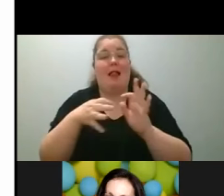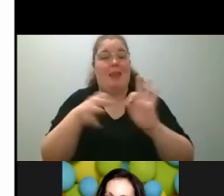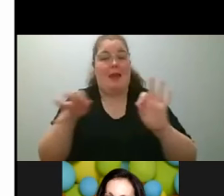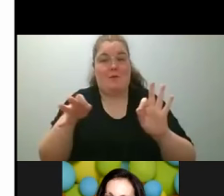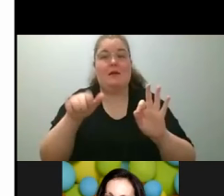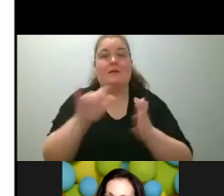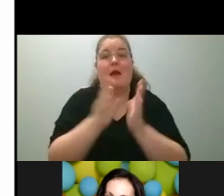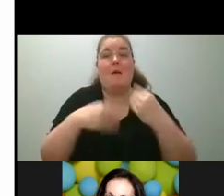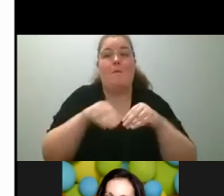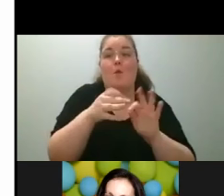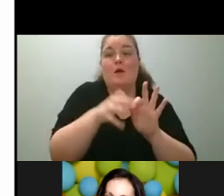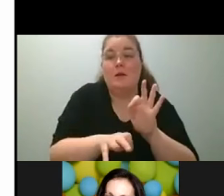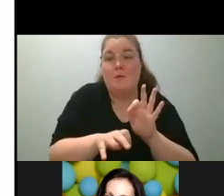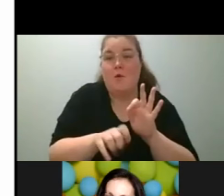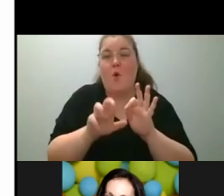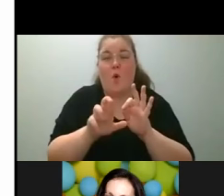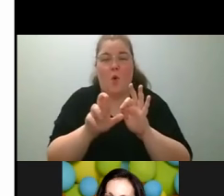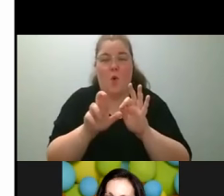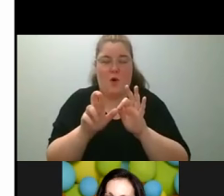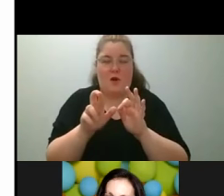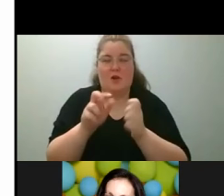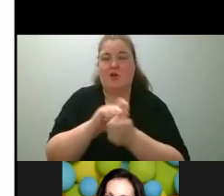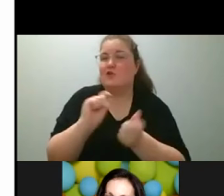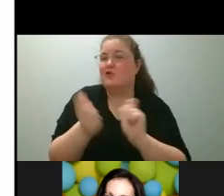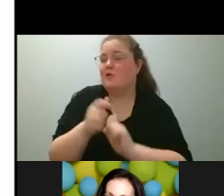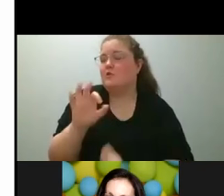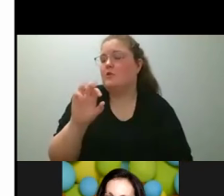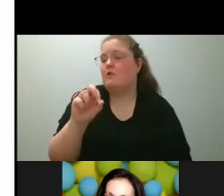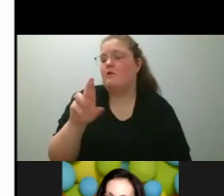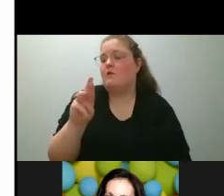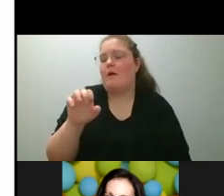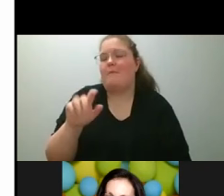or rethink the formatting of your document to allow for that expansion to happen.